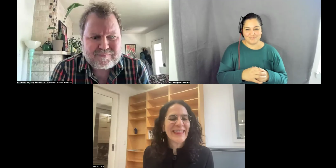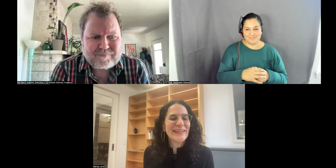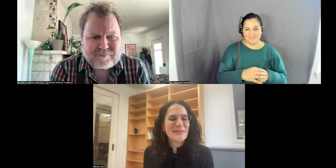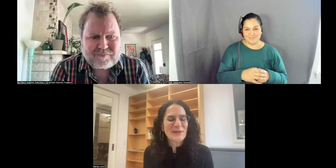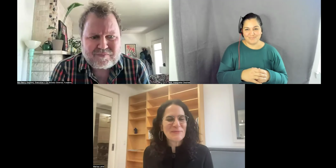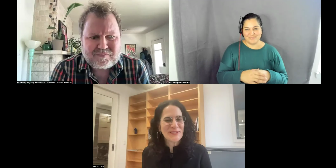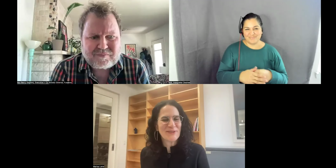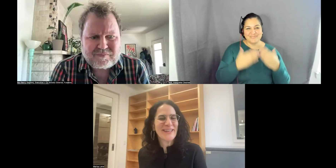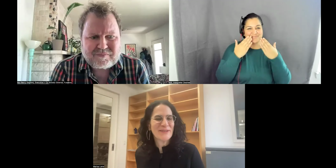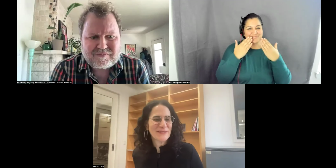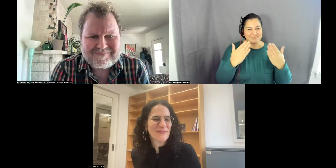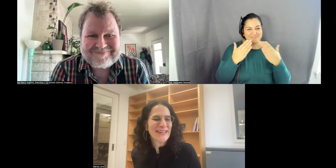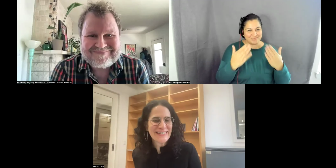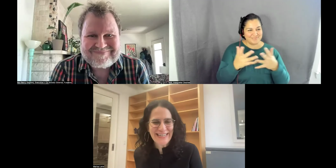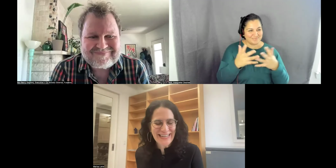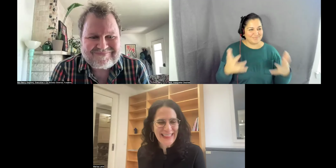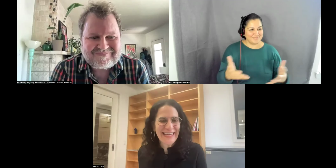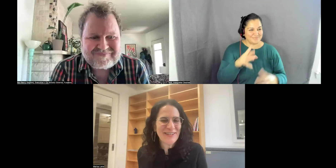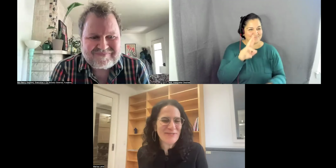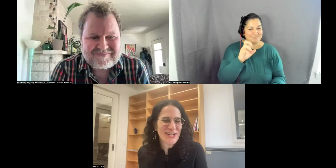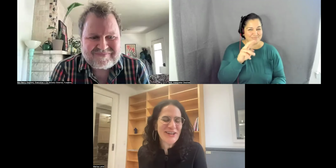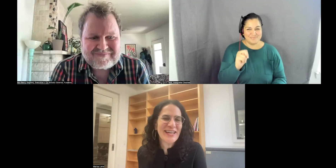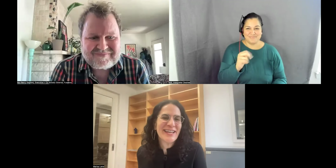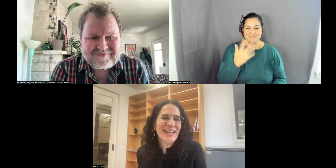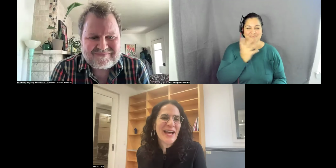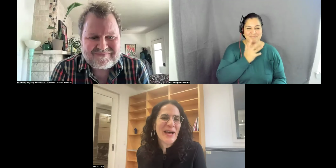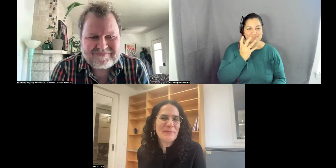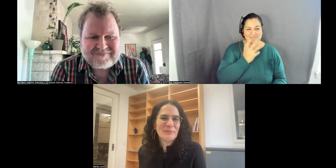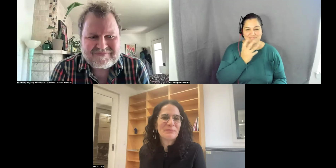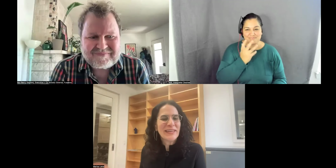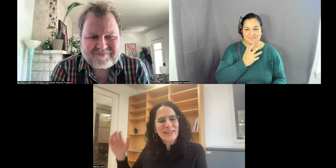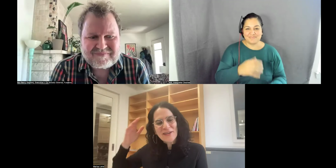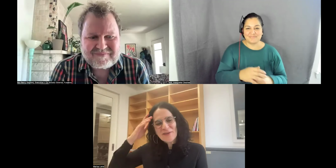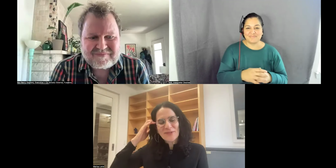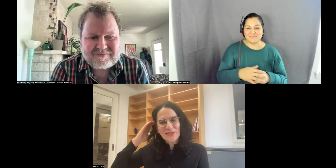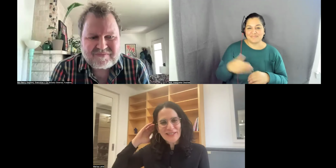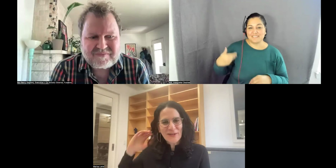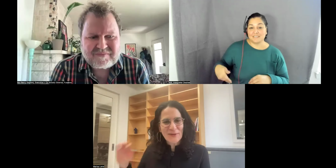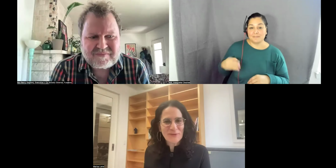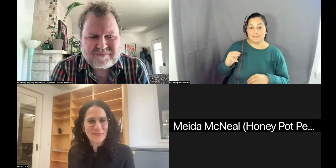Thank you so much, Ron. That was fascinating. Thank you for sharing. Meida, would you like to go?